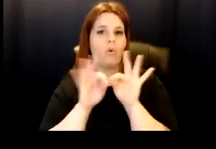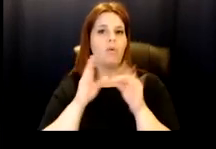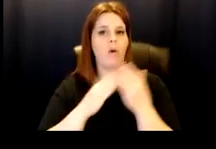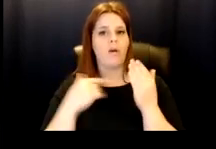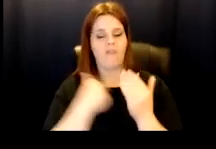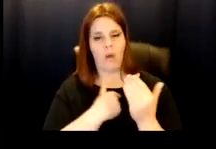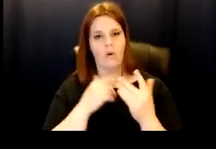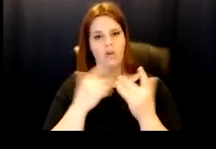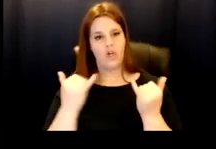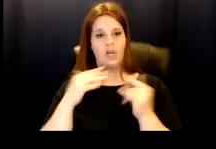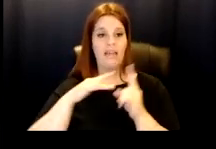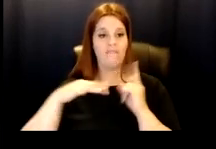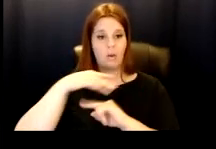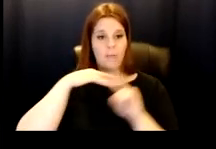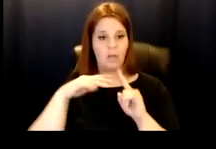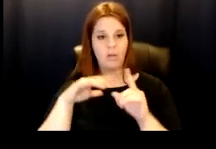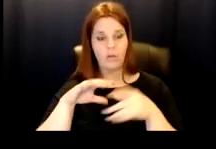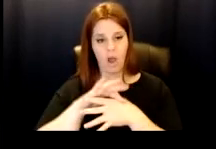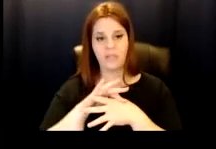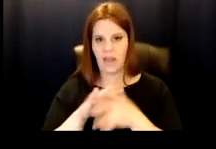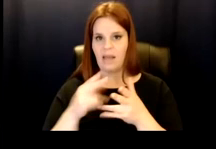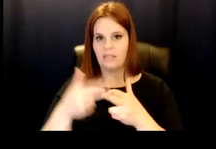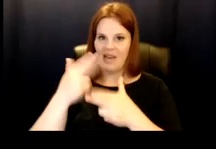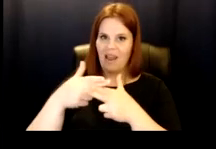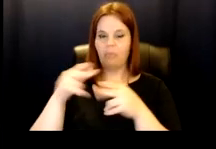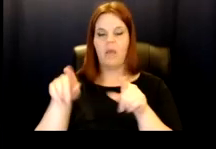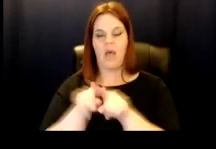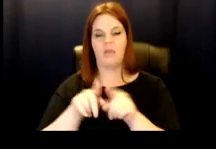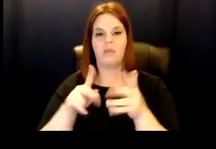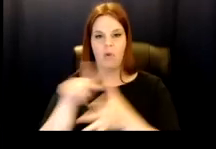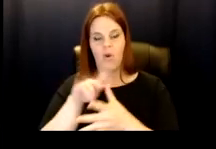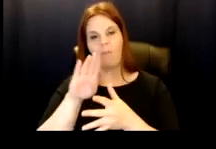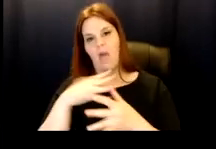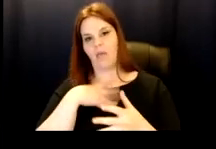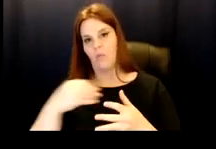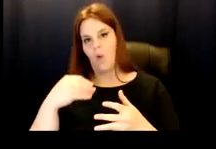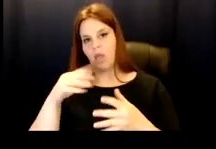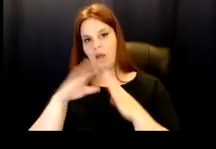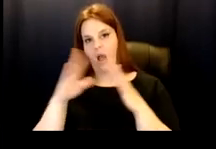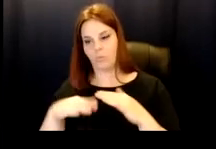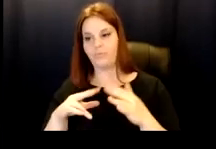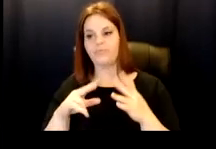context, it has been named as a priority by the White House. The issue was addressed by